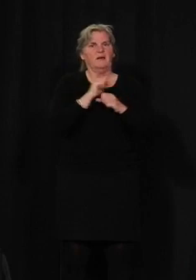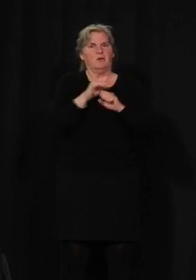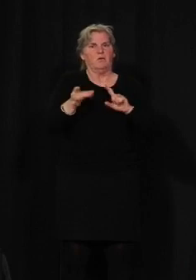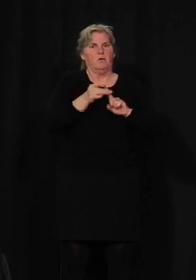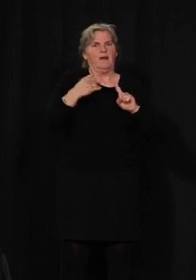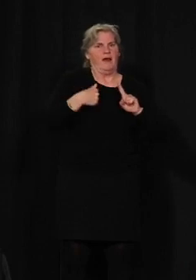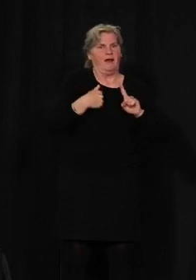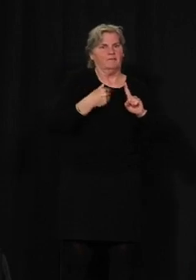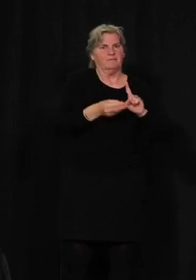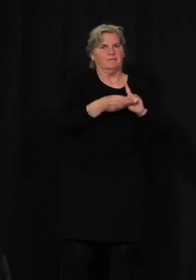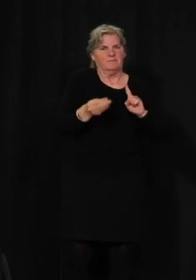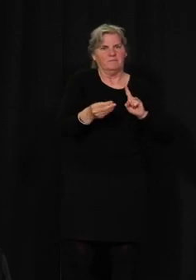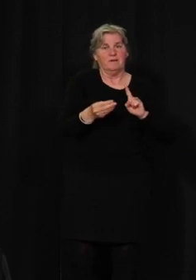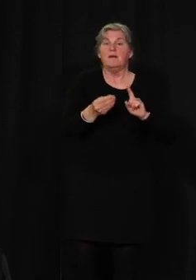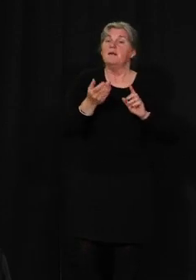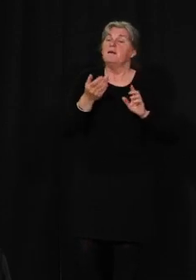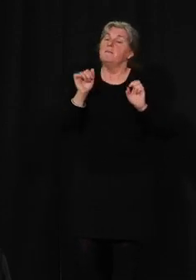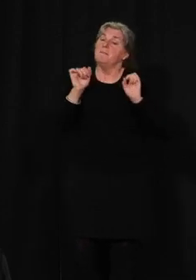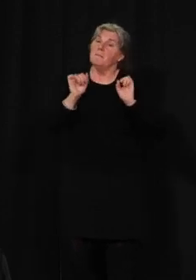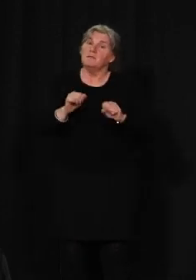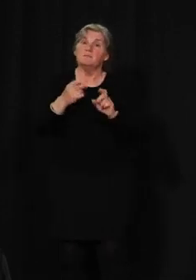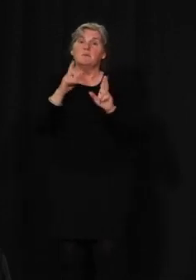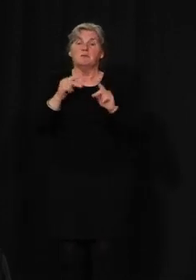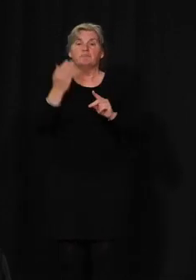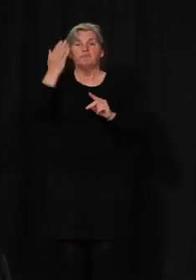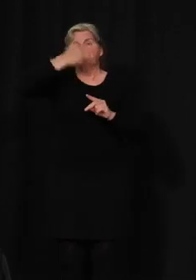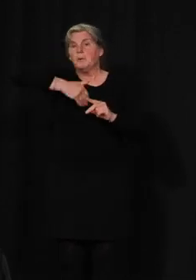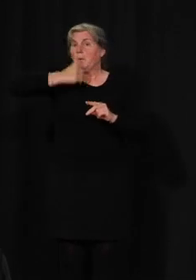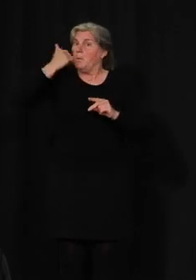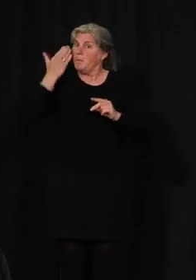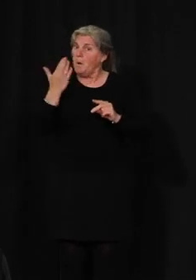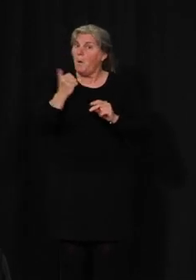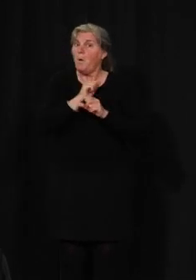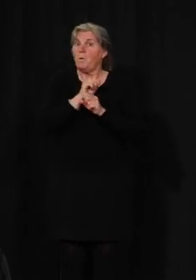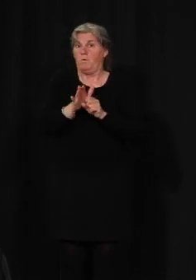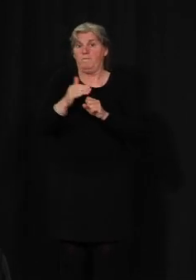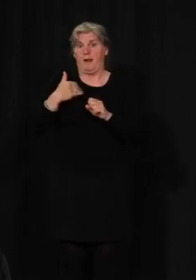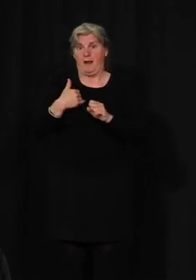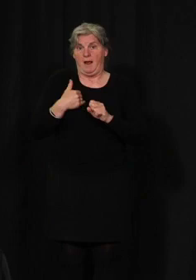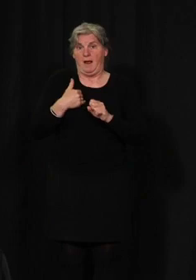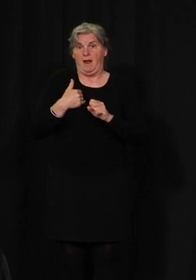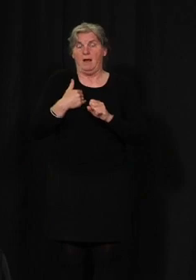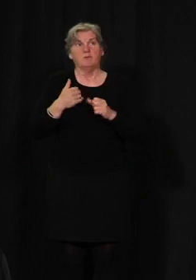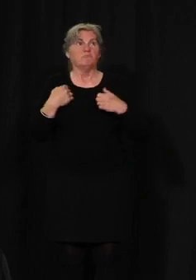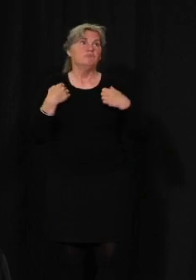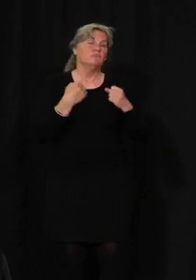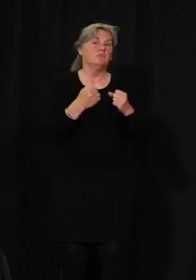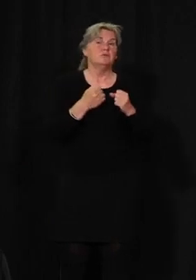unknowingly positive, the chance of that individual passing COVID onto others with short, casual